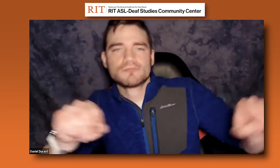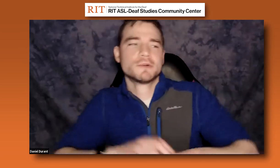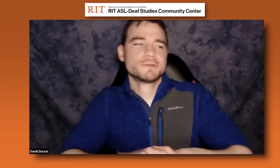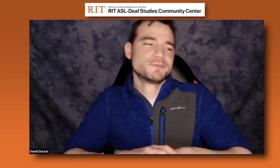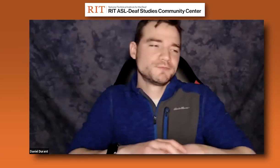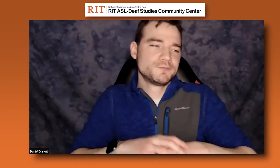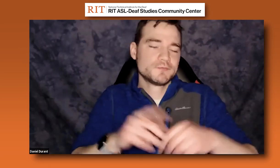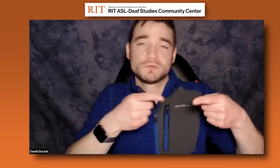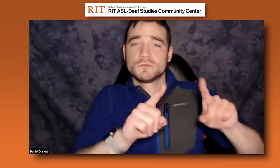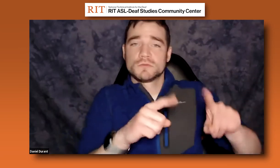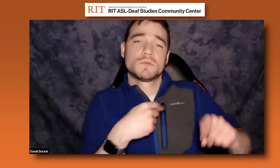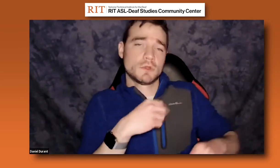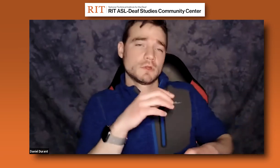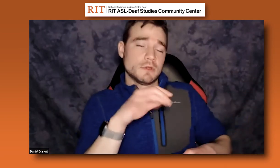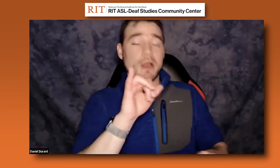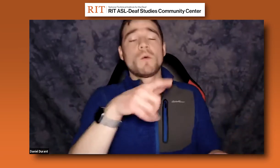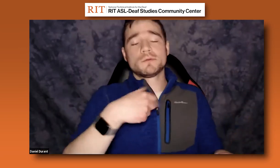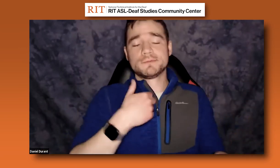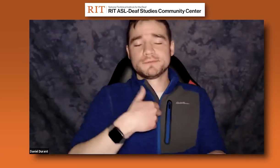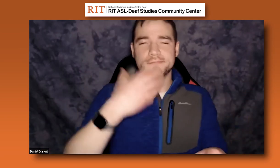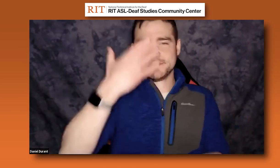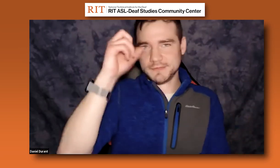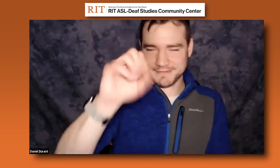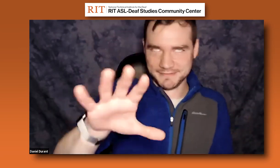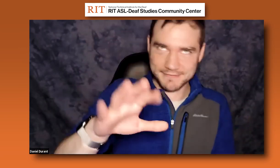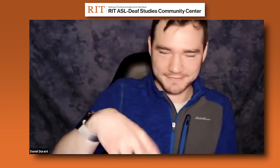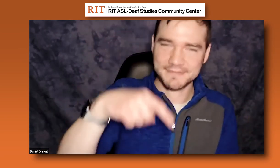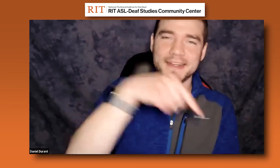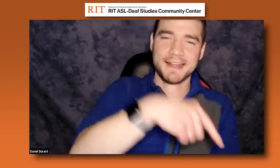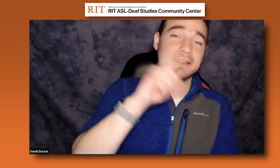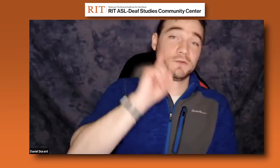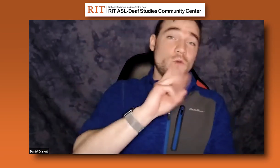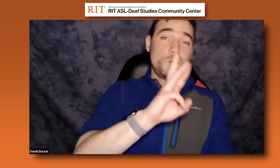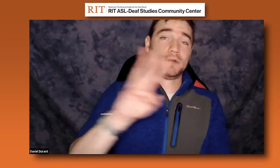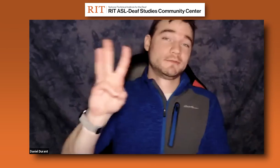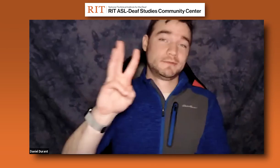started to get to know people. Oh, I almost forgot to tell you.